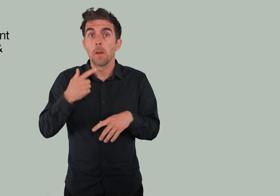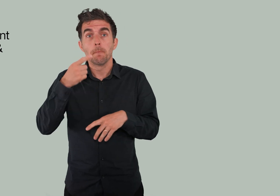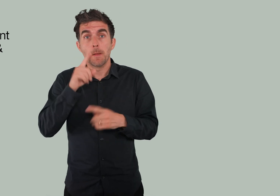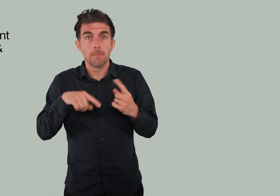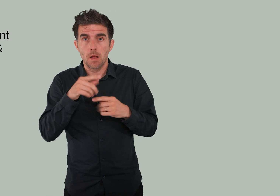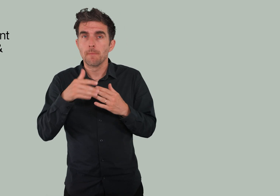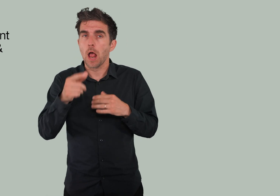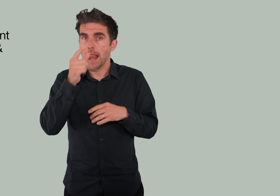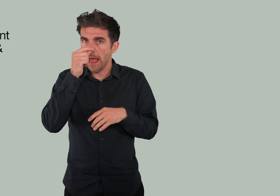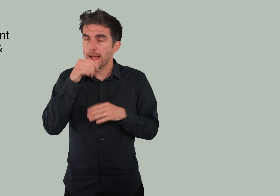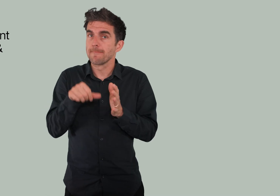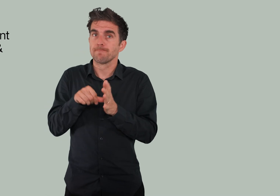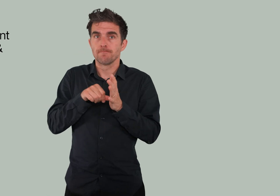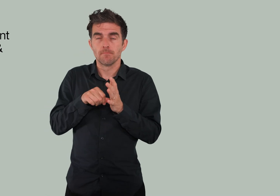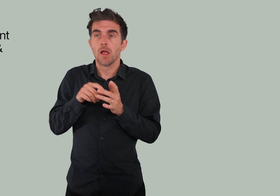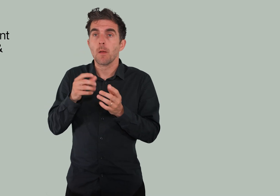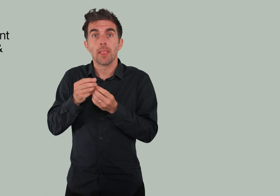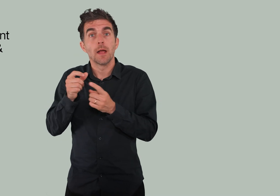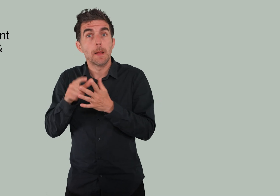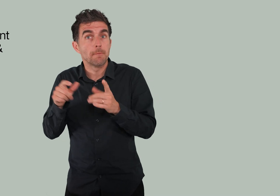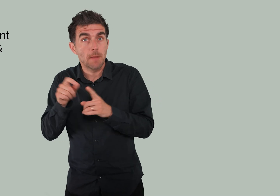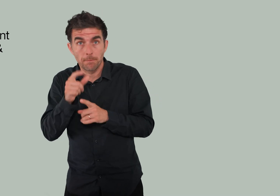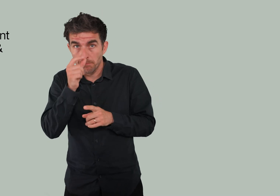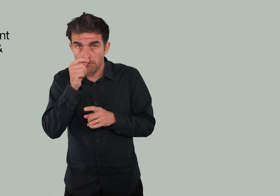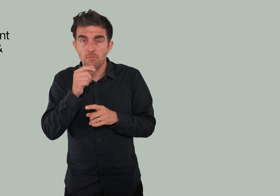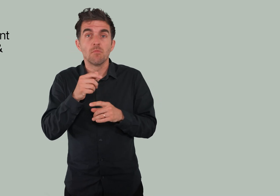or people who are more likely to experience challenges with PIP,